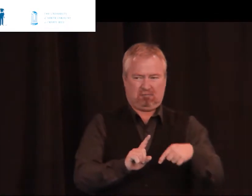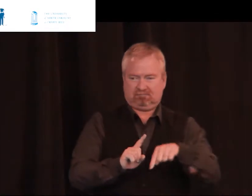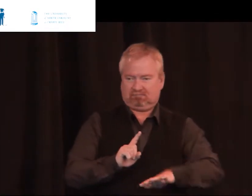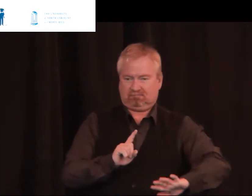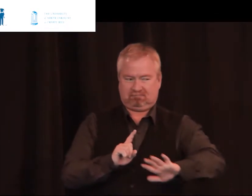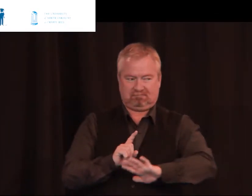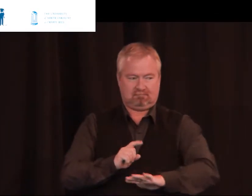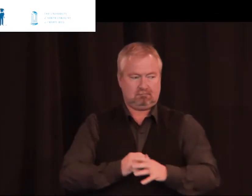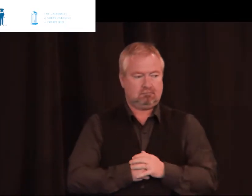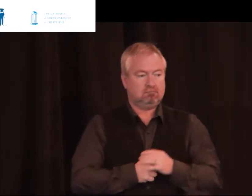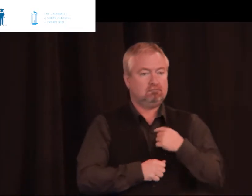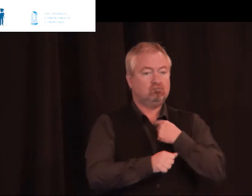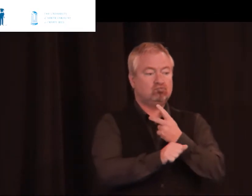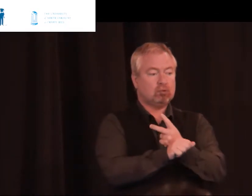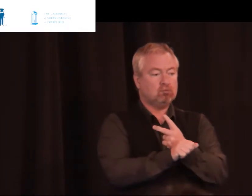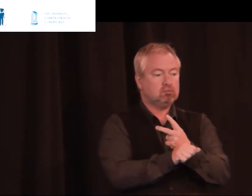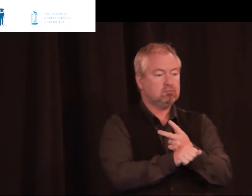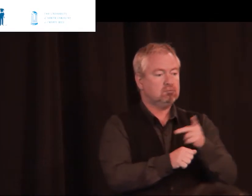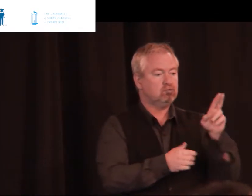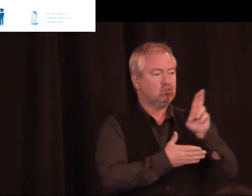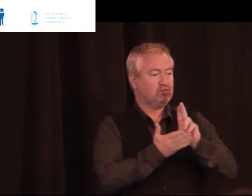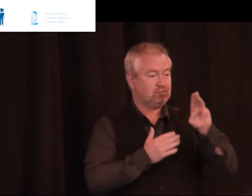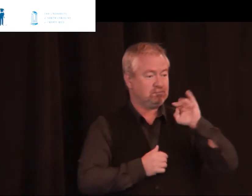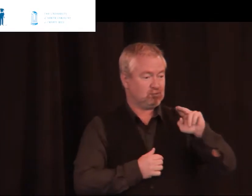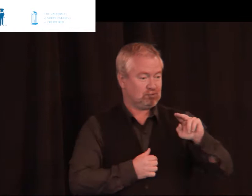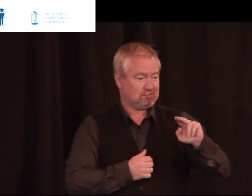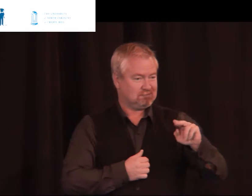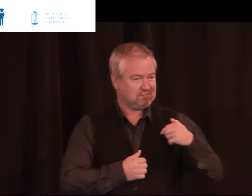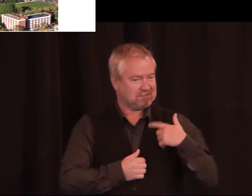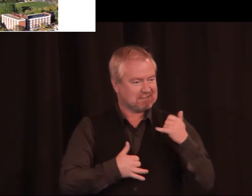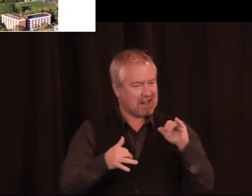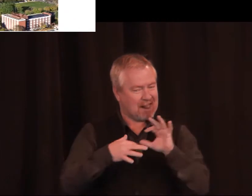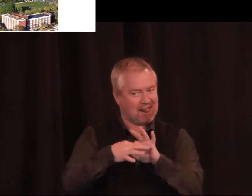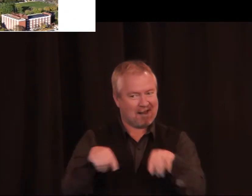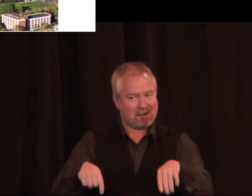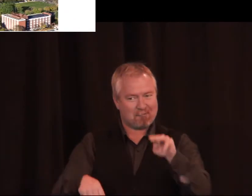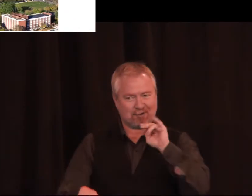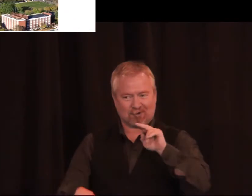so I have a bit of a Minnesota connection, so it was really nice to be able to come back up here.